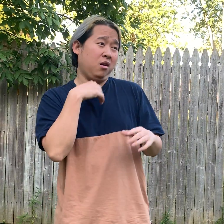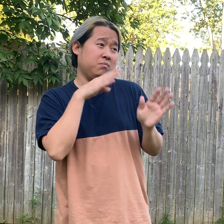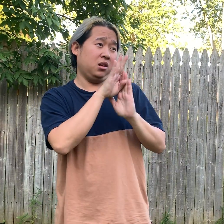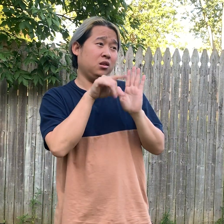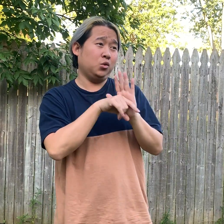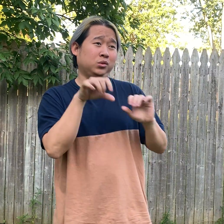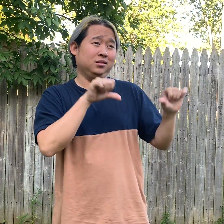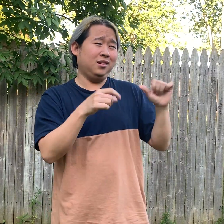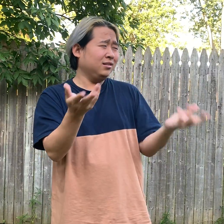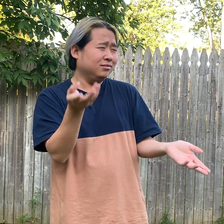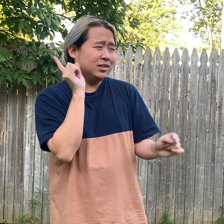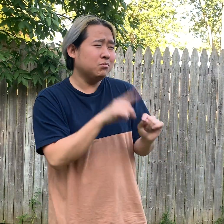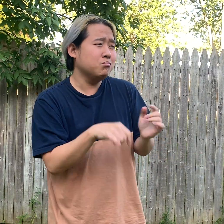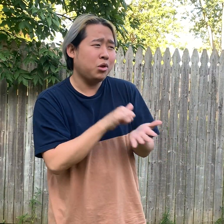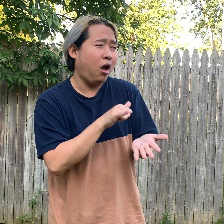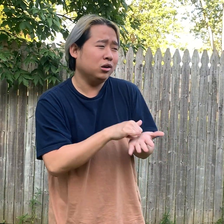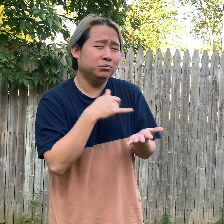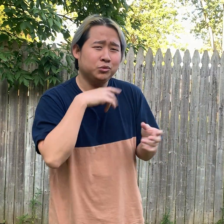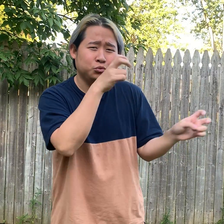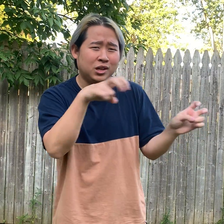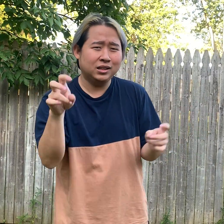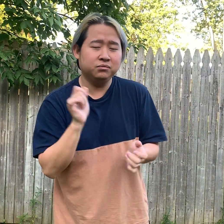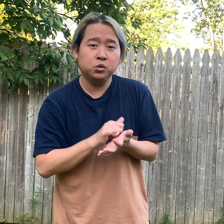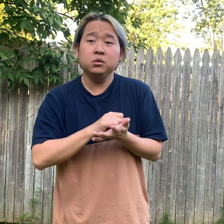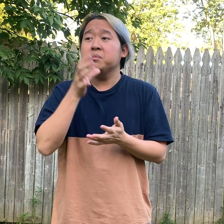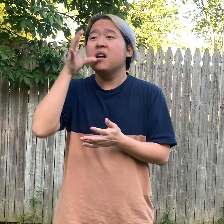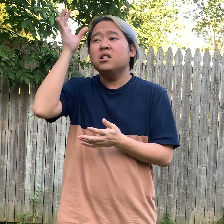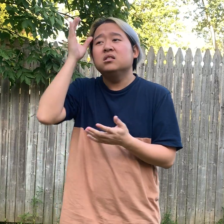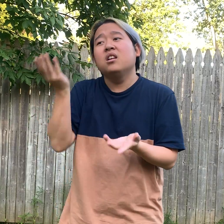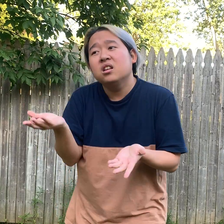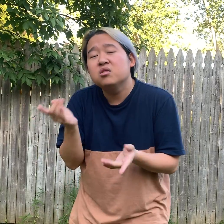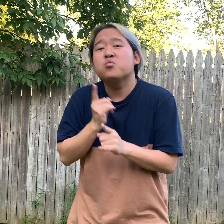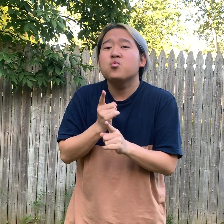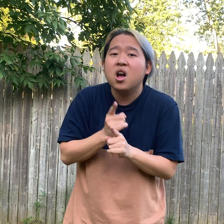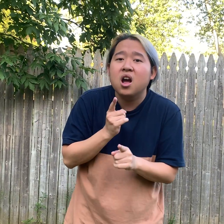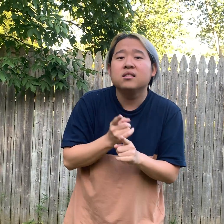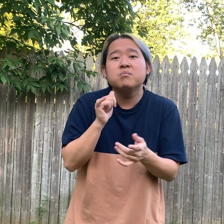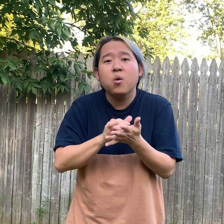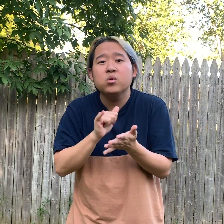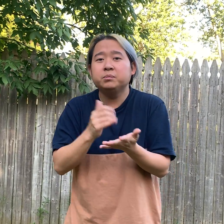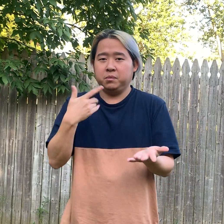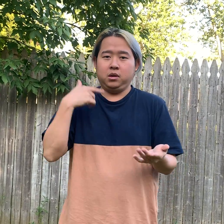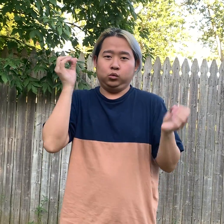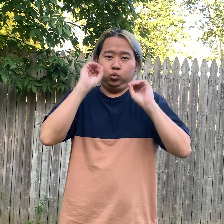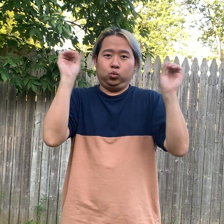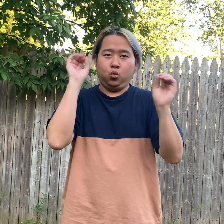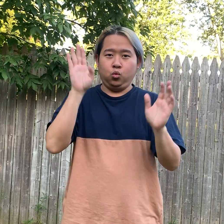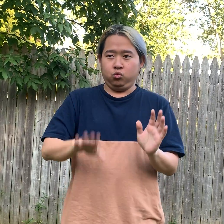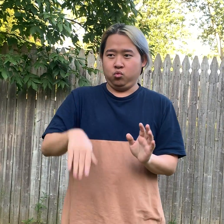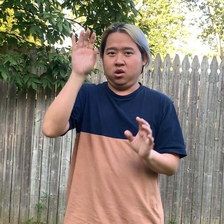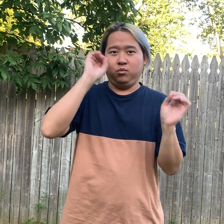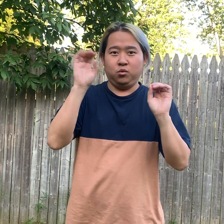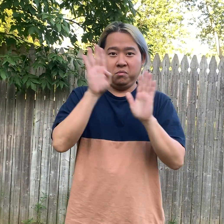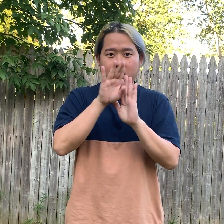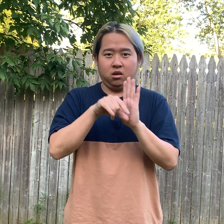and were skeptical of my ability to succeed in the sciences. My parents seemed to agree with the education department.